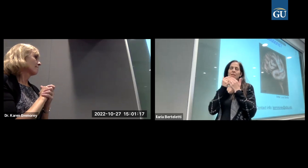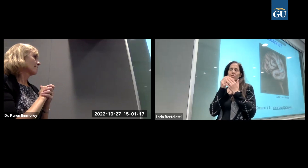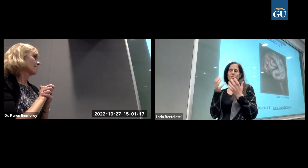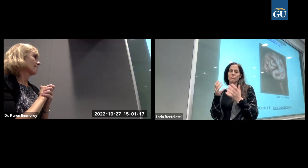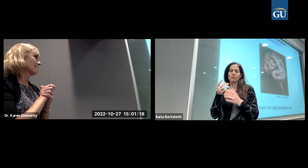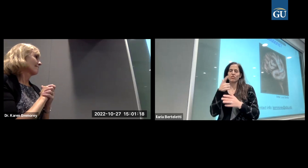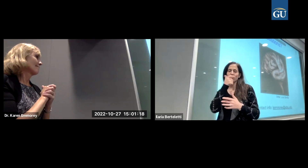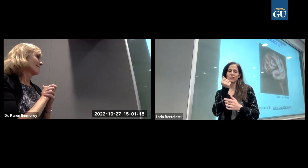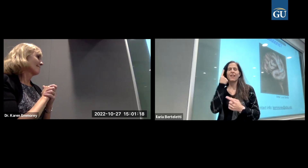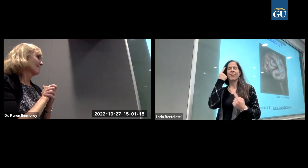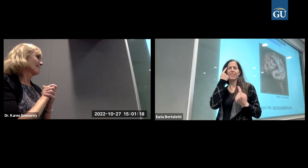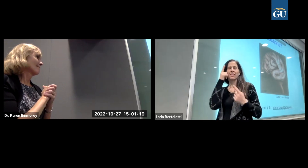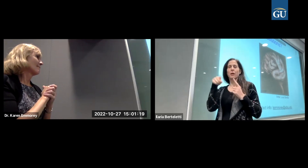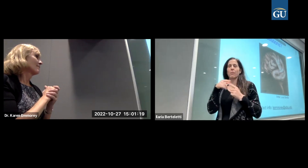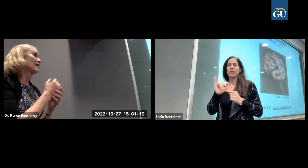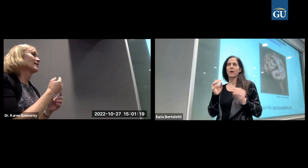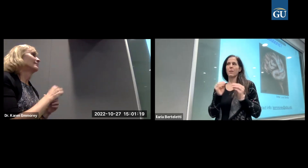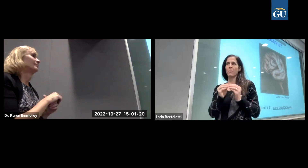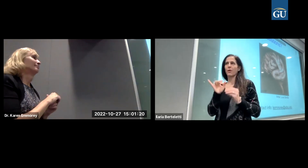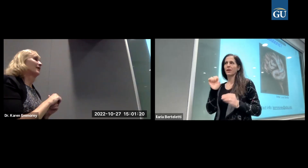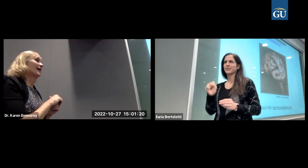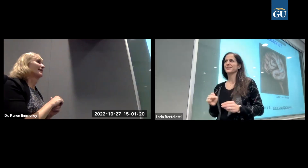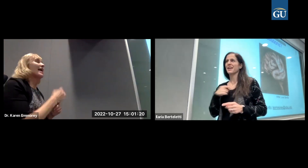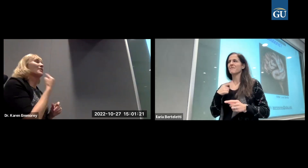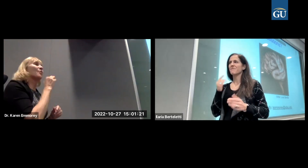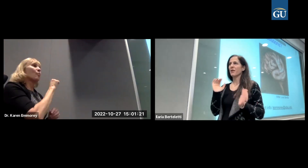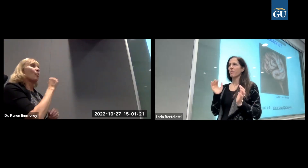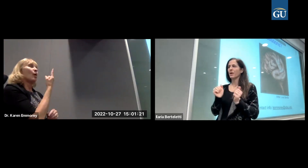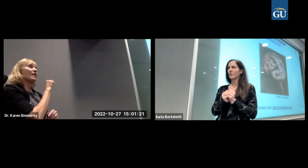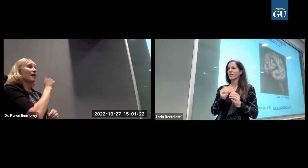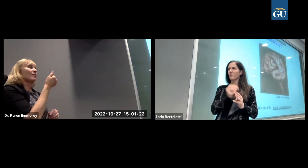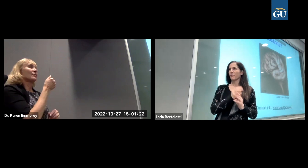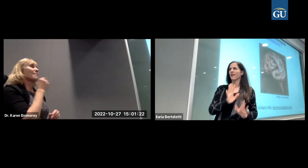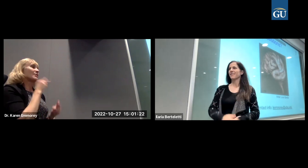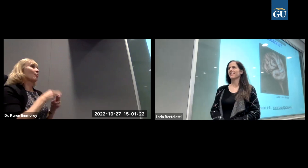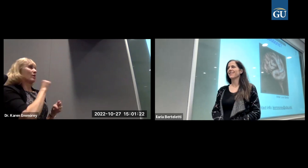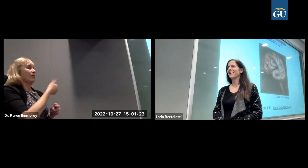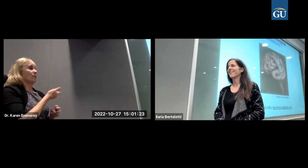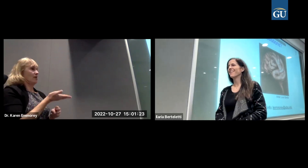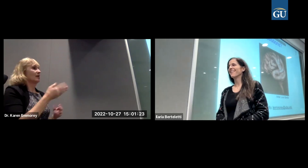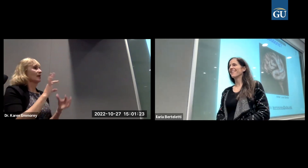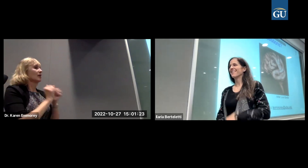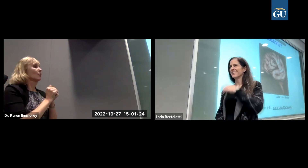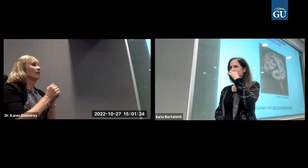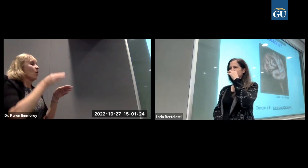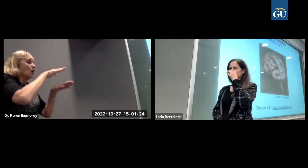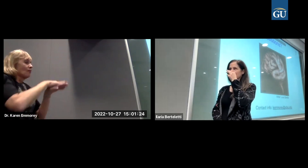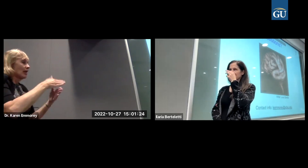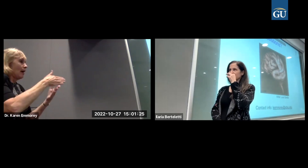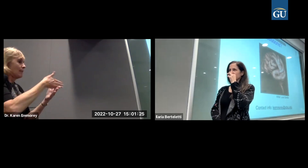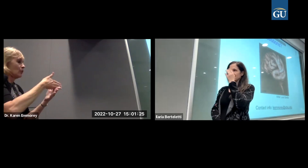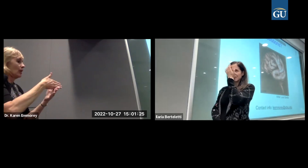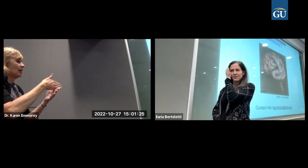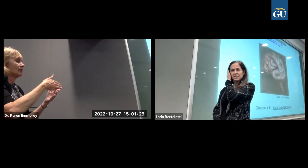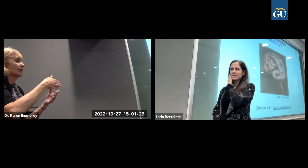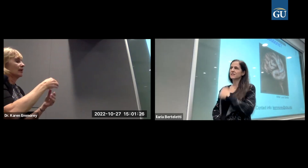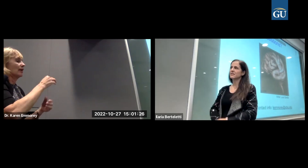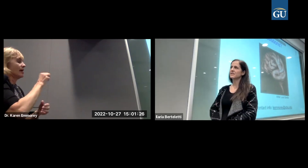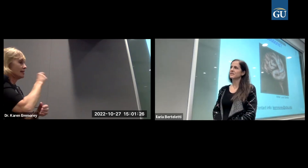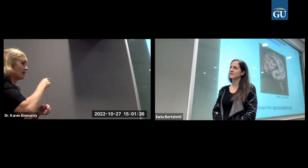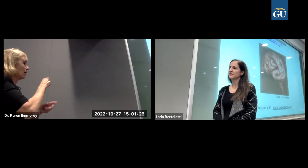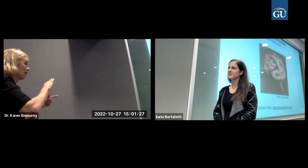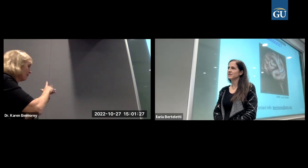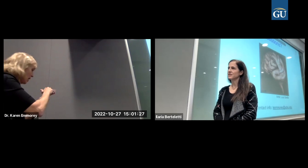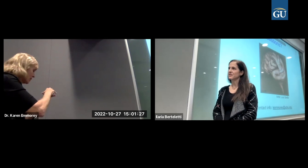I'd like to say one more thing that the overlap between Asl and English analogy does have some evidence, or there'd be overlapping, and also in separate.